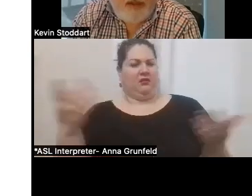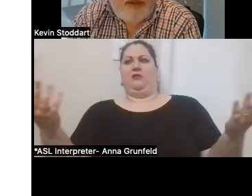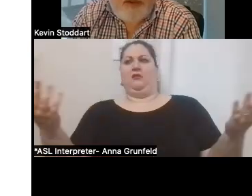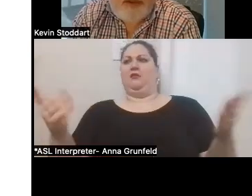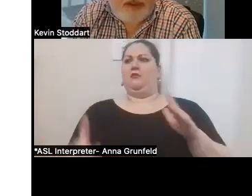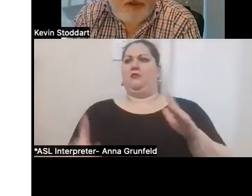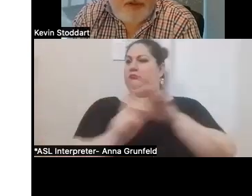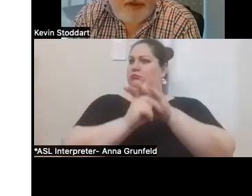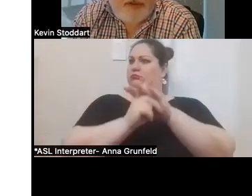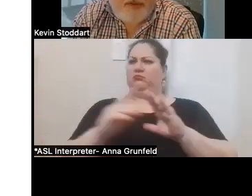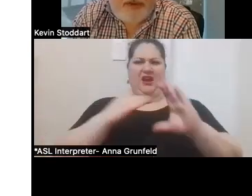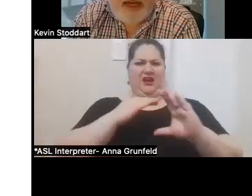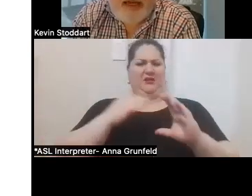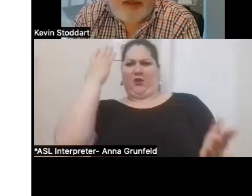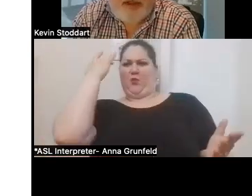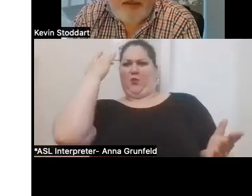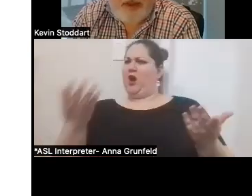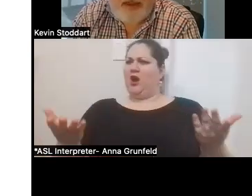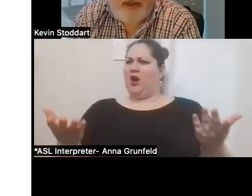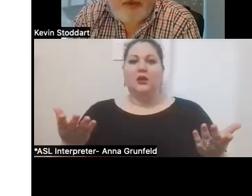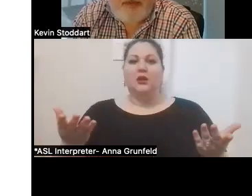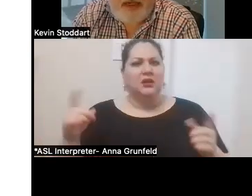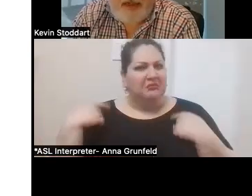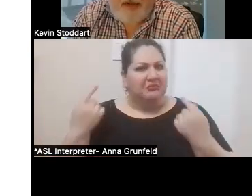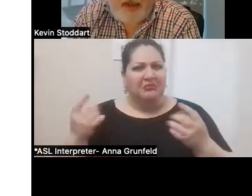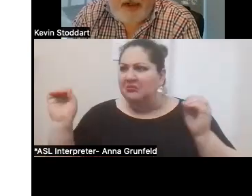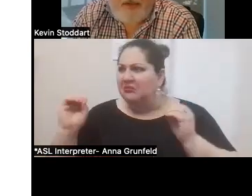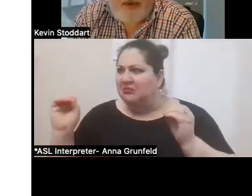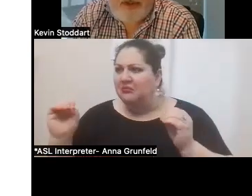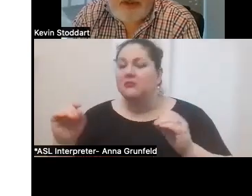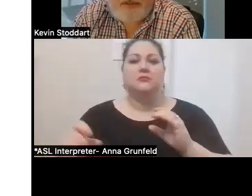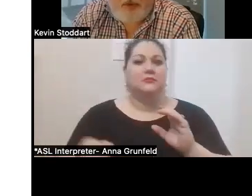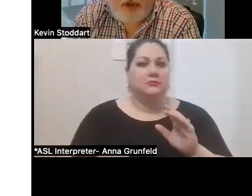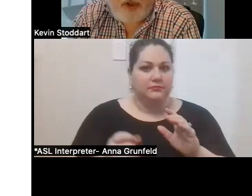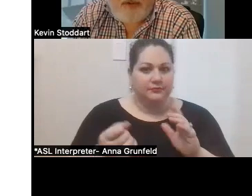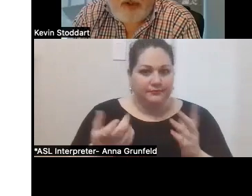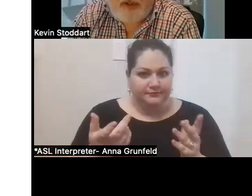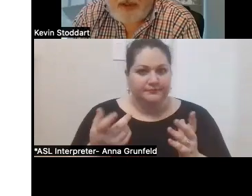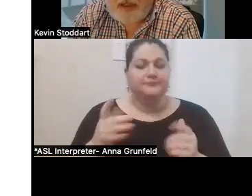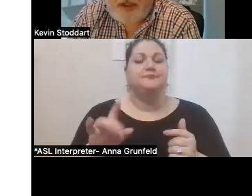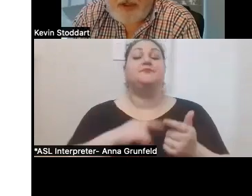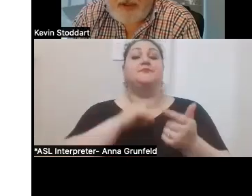So, the student was asked to complete a remedial year with the support of a clinician.